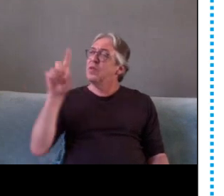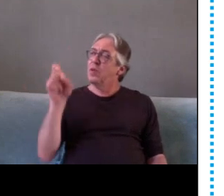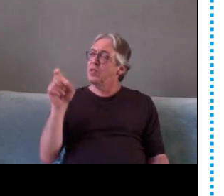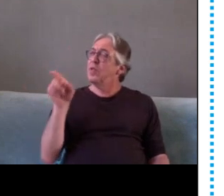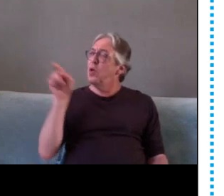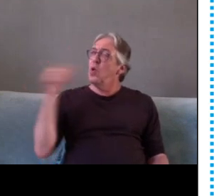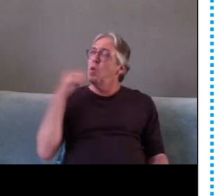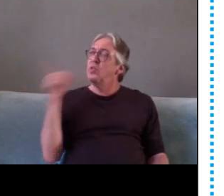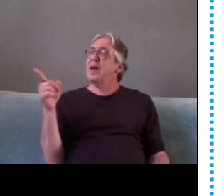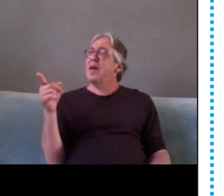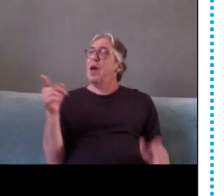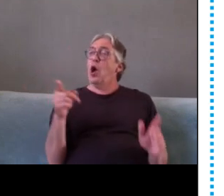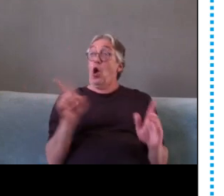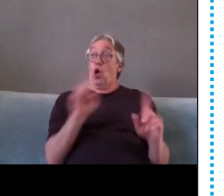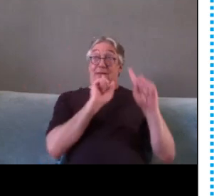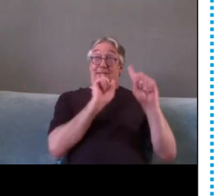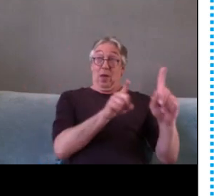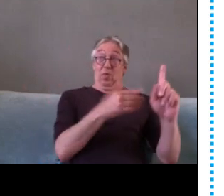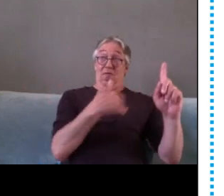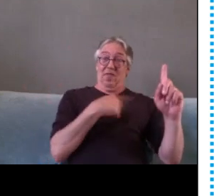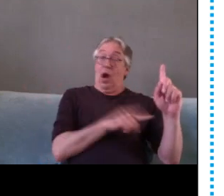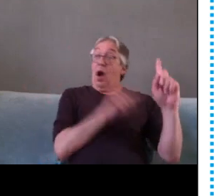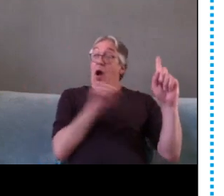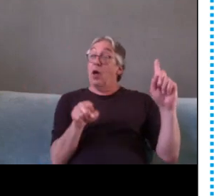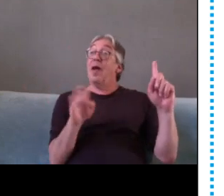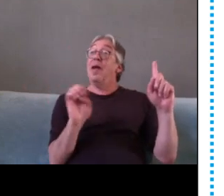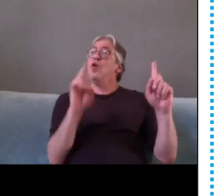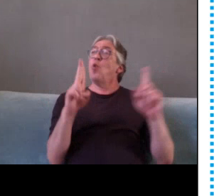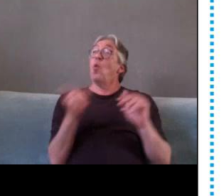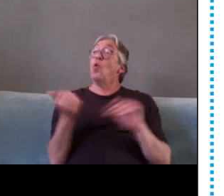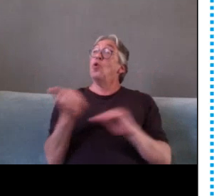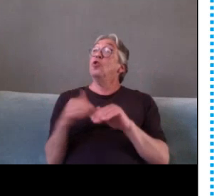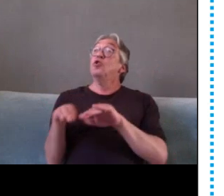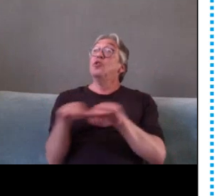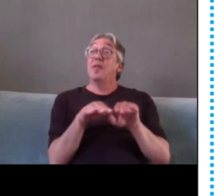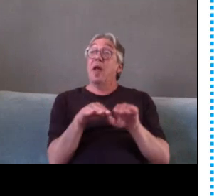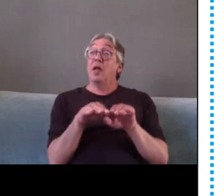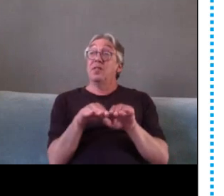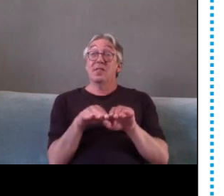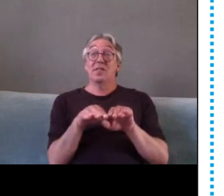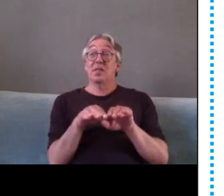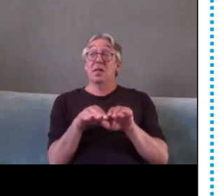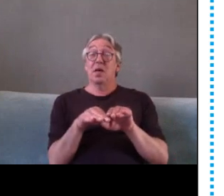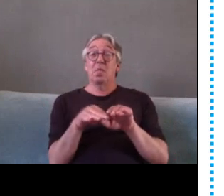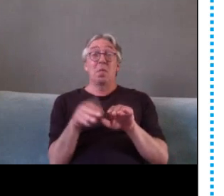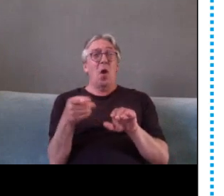The question is: when will these EU standards going be approved? Do you have a timeline?